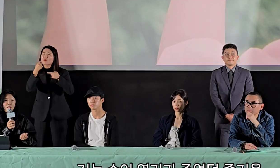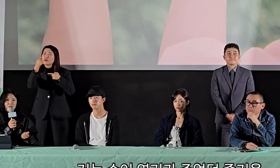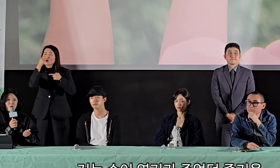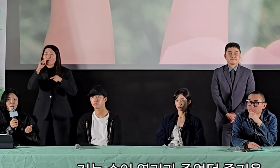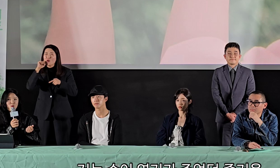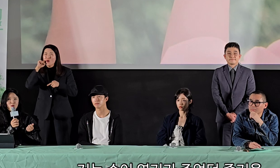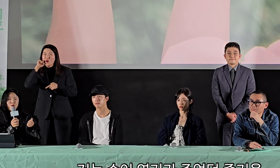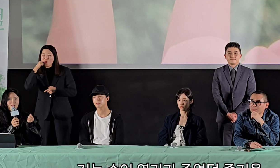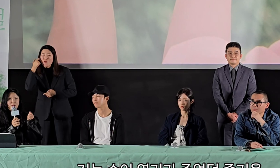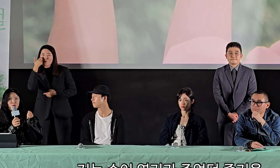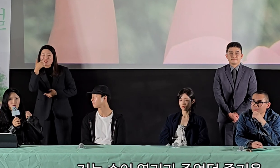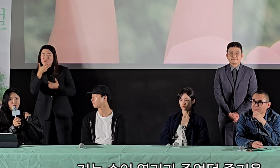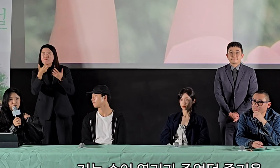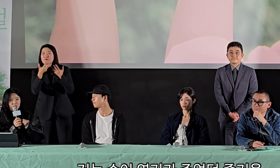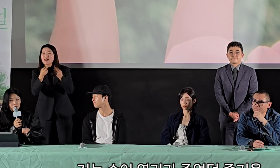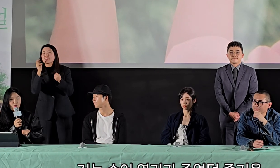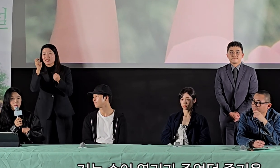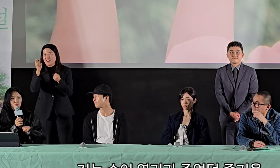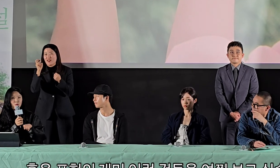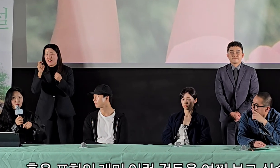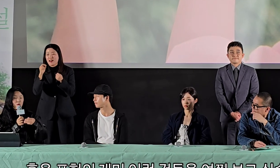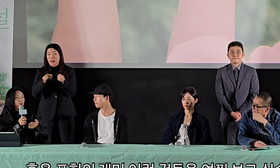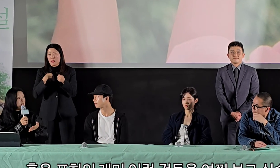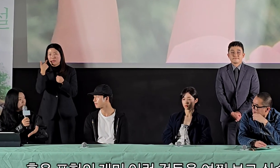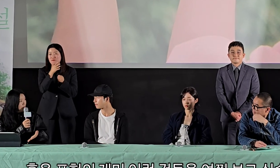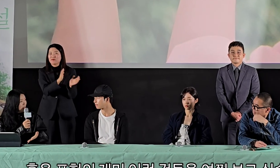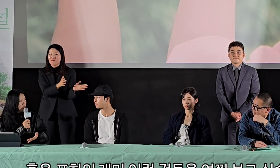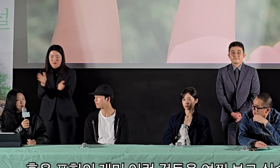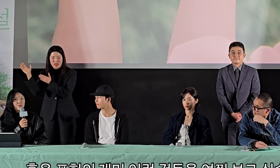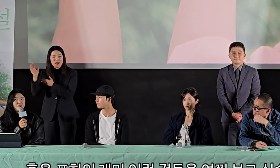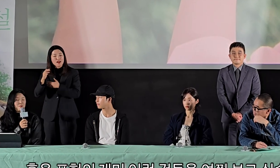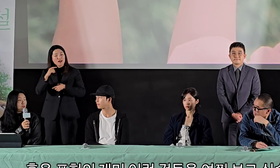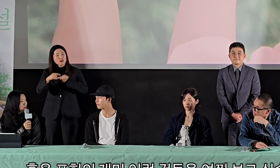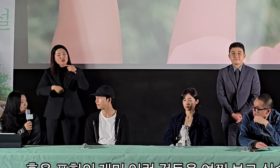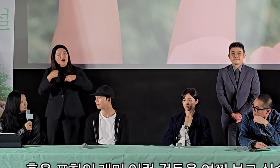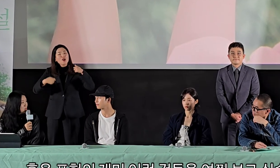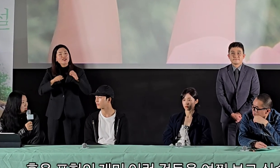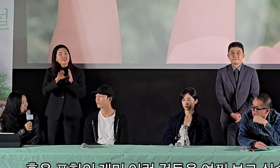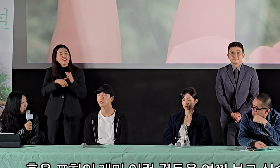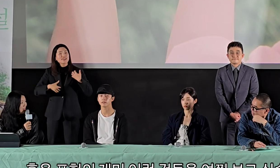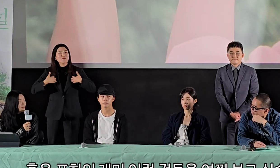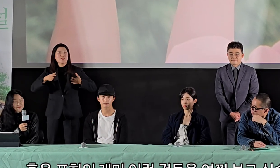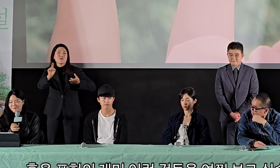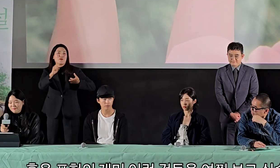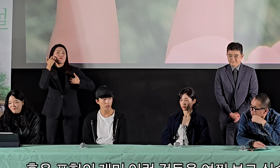I'd like to ask about things like the joy of sign language acting or the fun of expression.